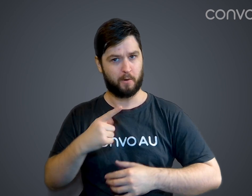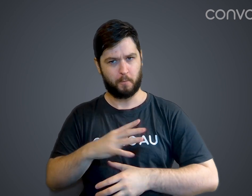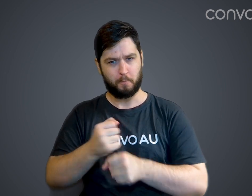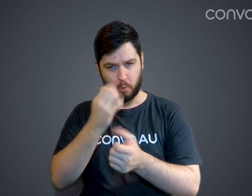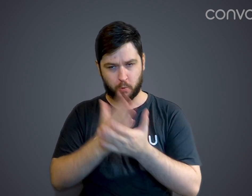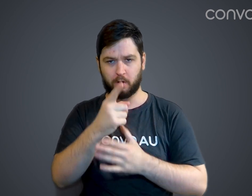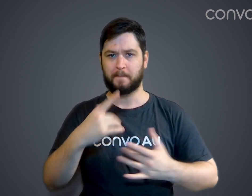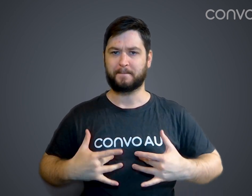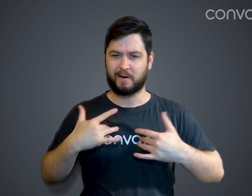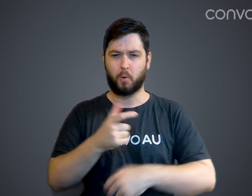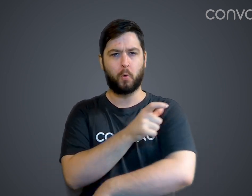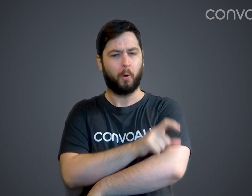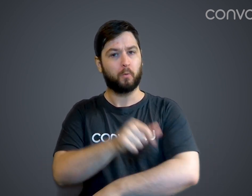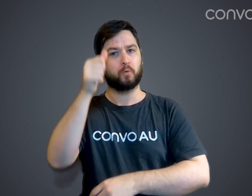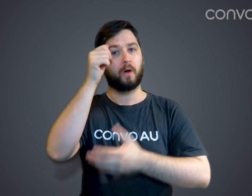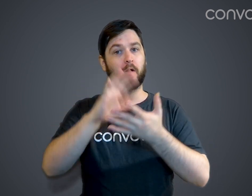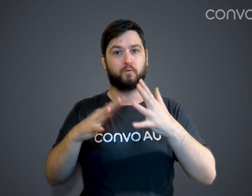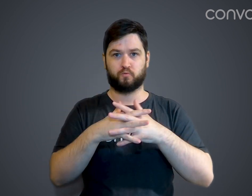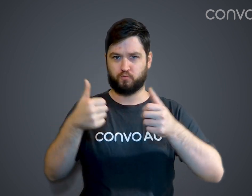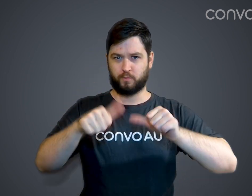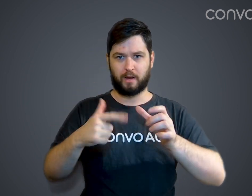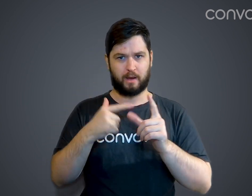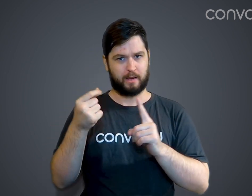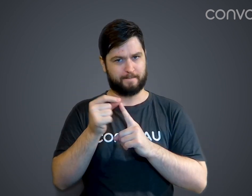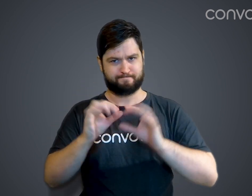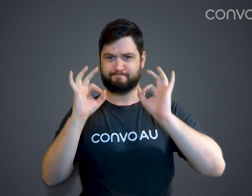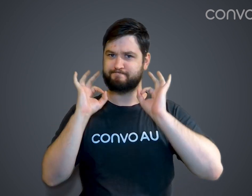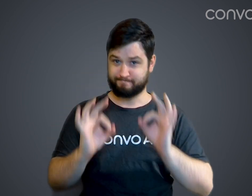We want to ensure that you feel confident when using our app.